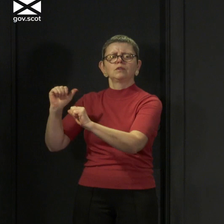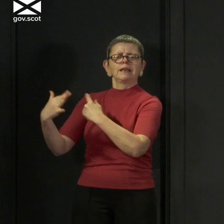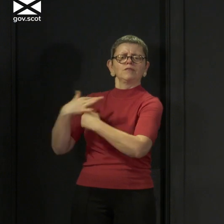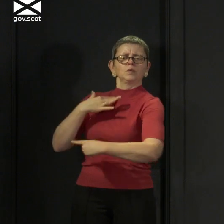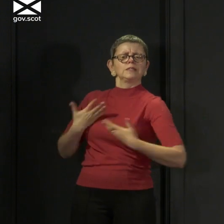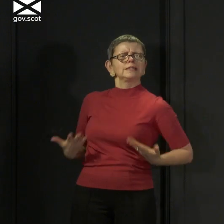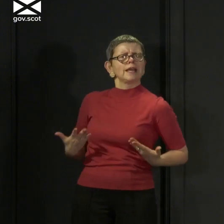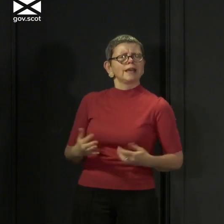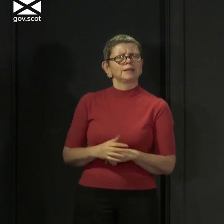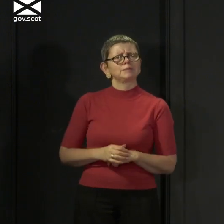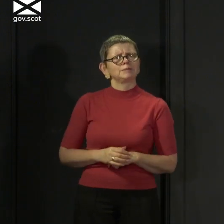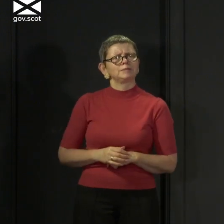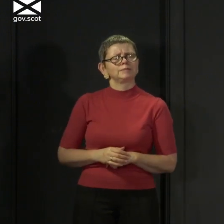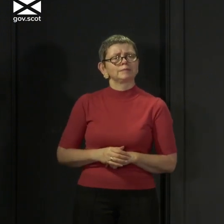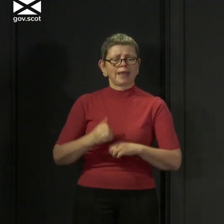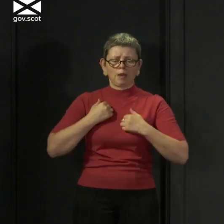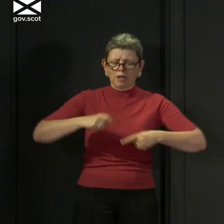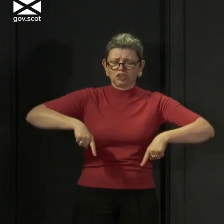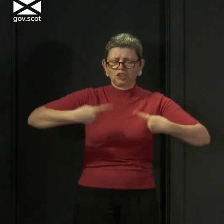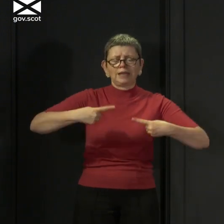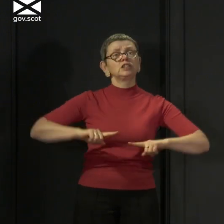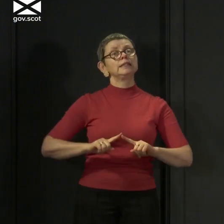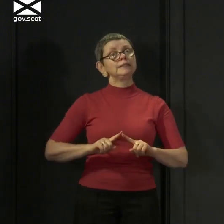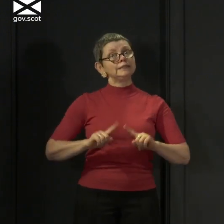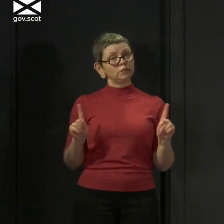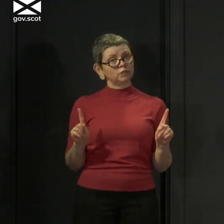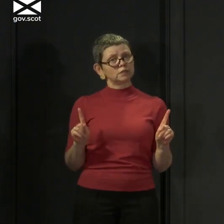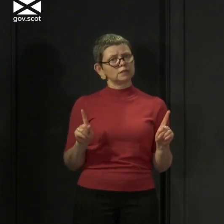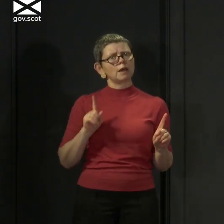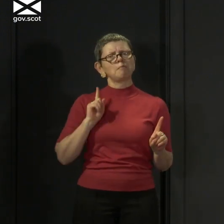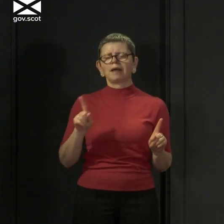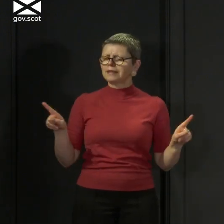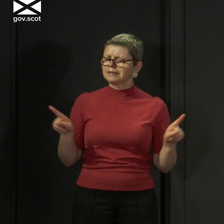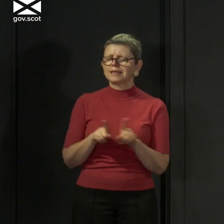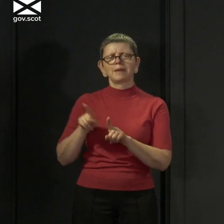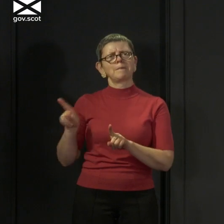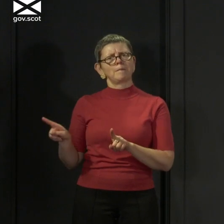Our challenge may be different but, just as they did, we will overcome it.